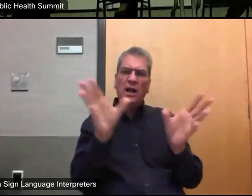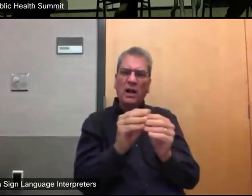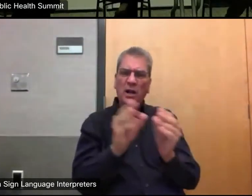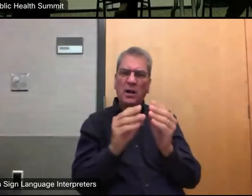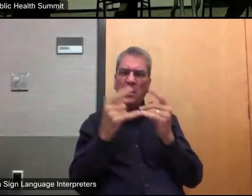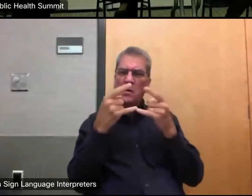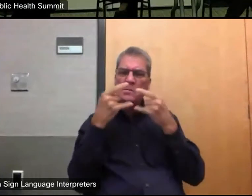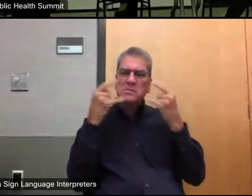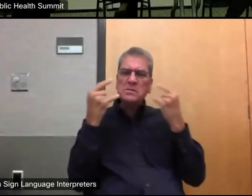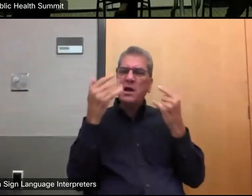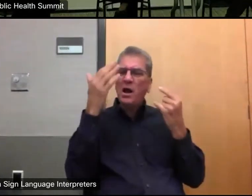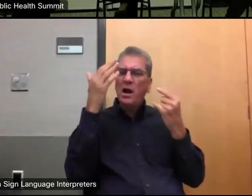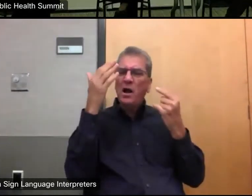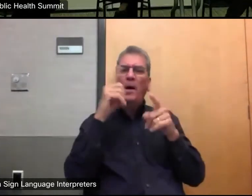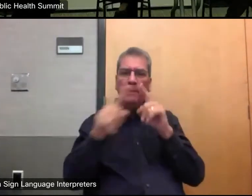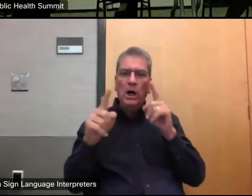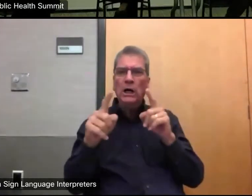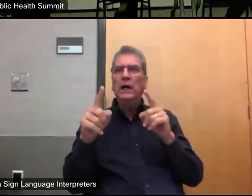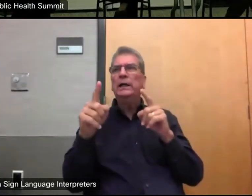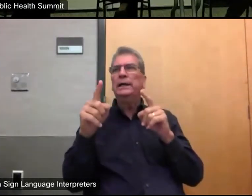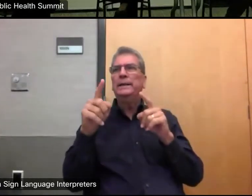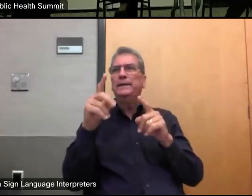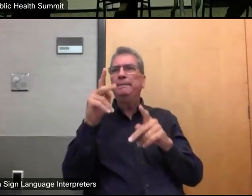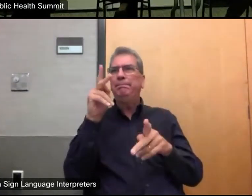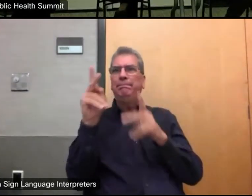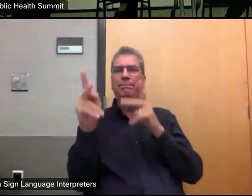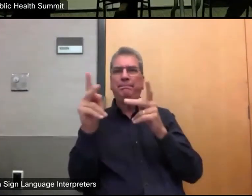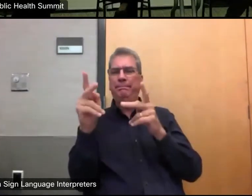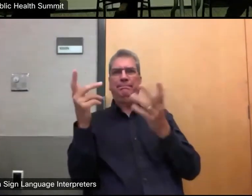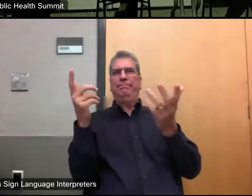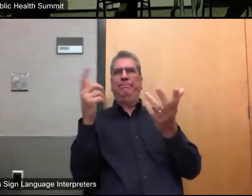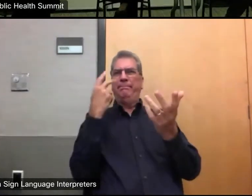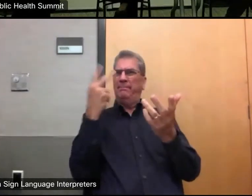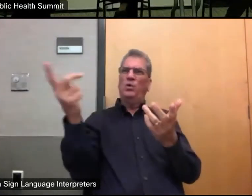that's what the threshold said. And so again, that was, I don't think it was their fault.